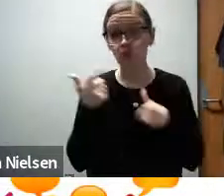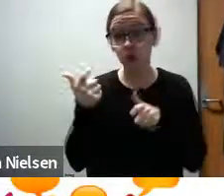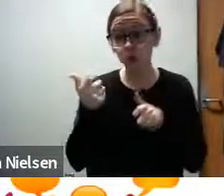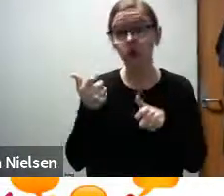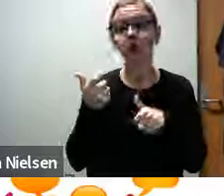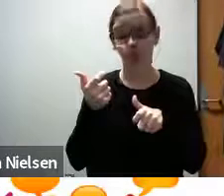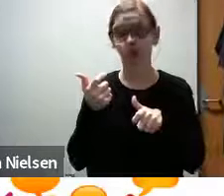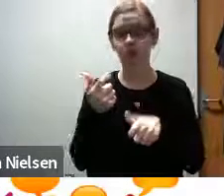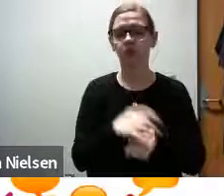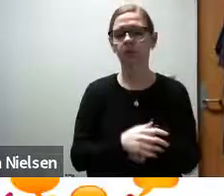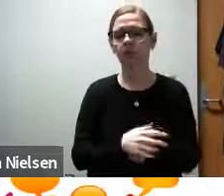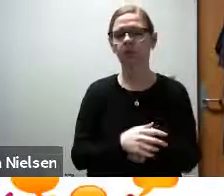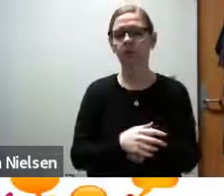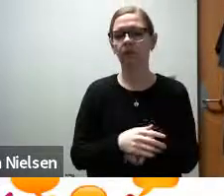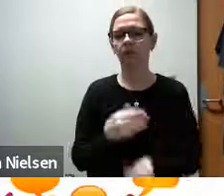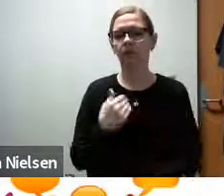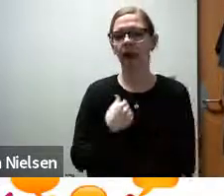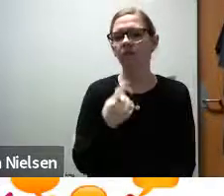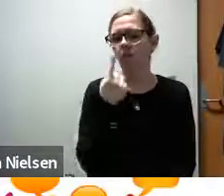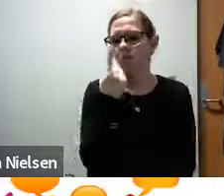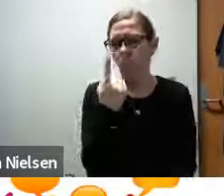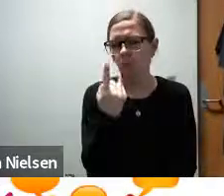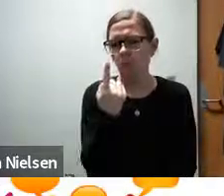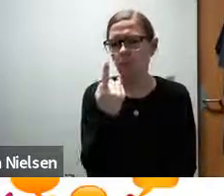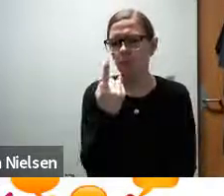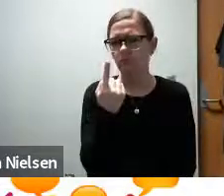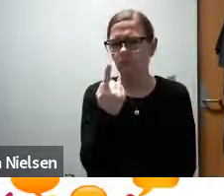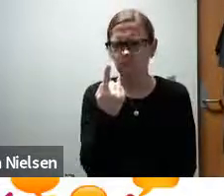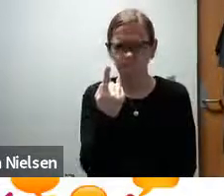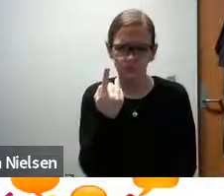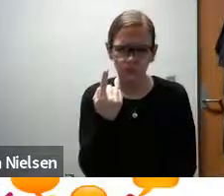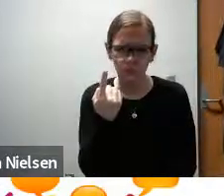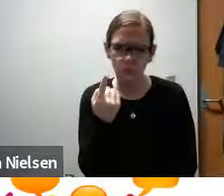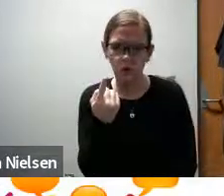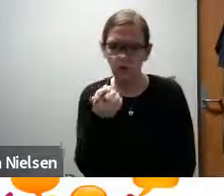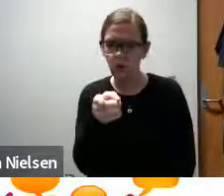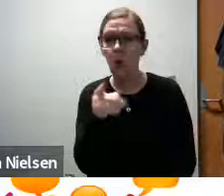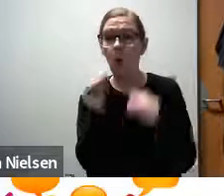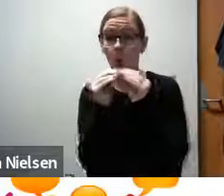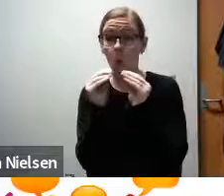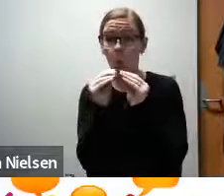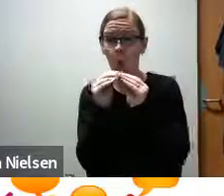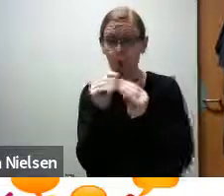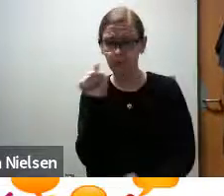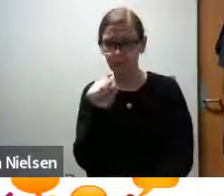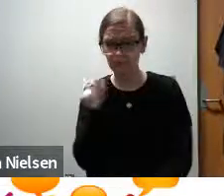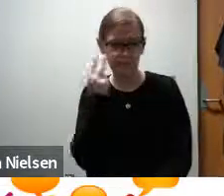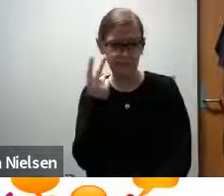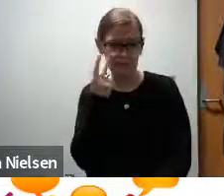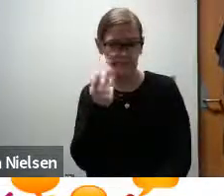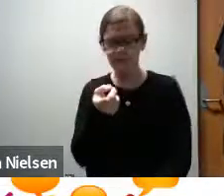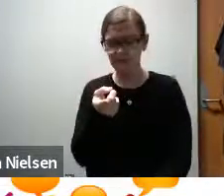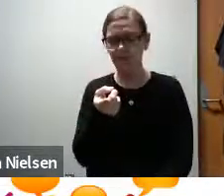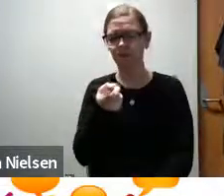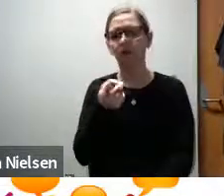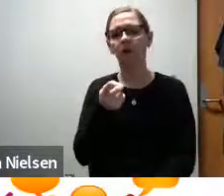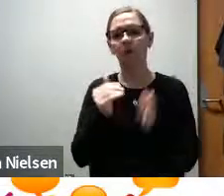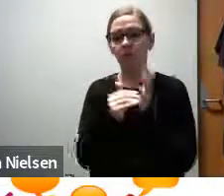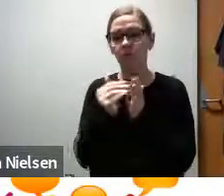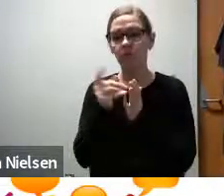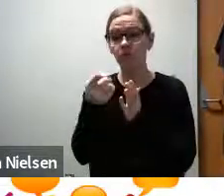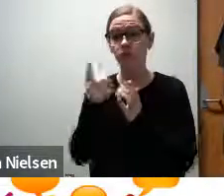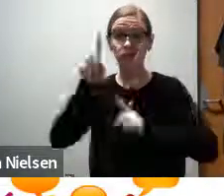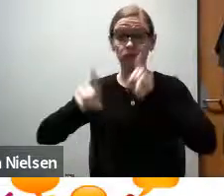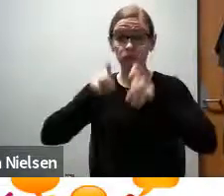There's this wonderful little thing here called more. A lot of times if you're asking questions. Are you are you good to go with the students, they can give you a thumbs up or thumbs down.